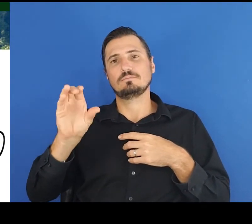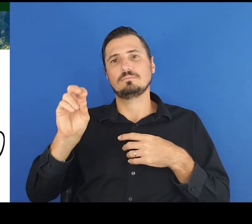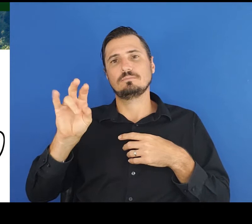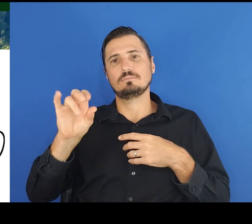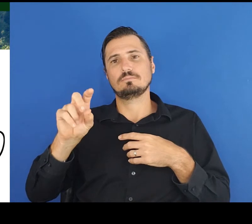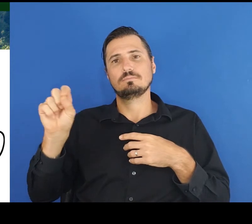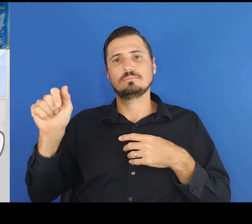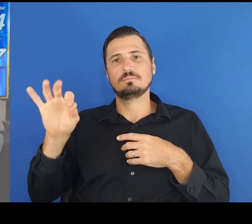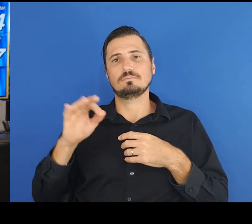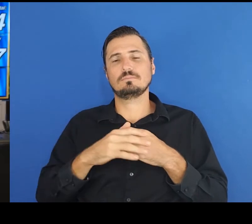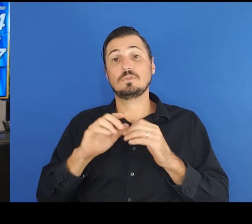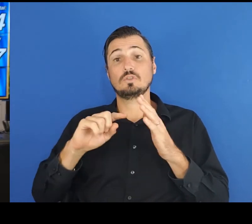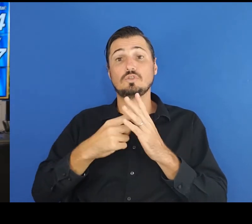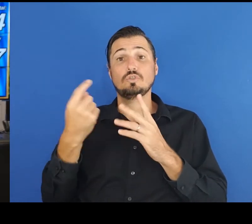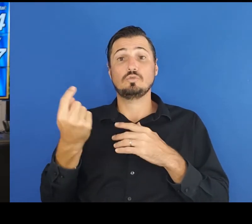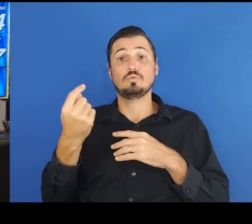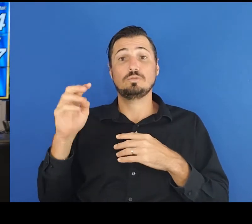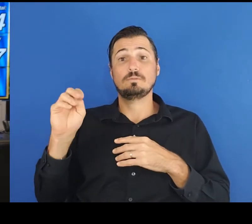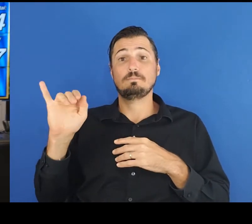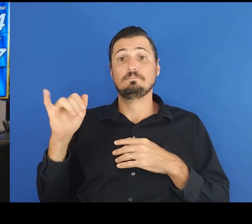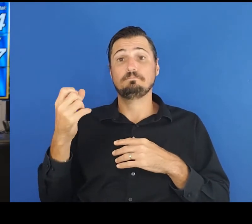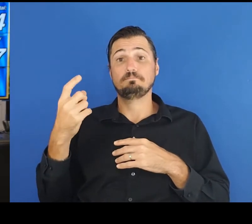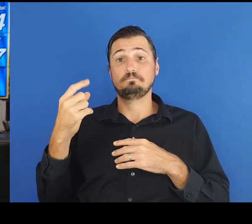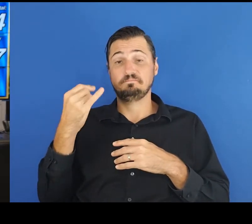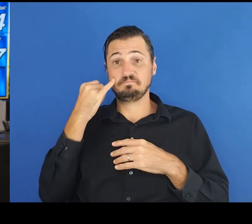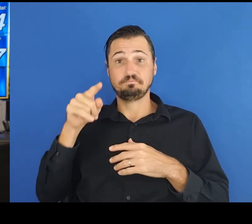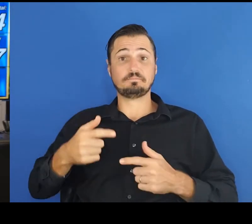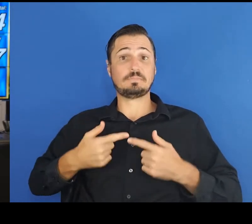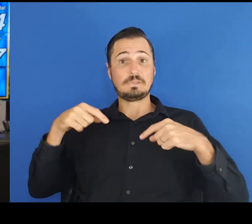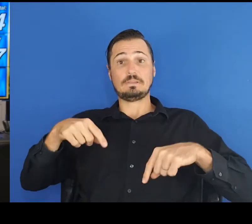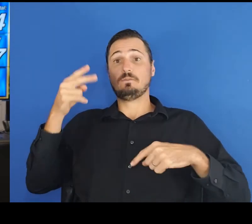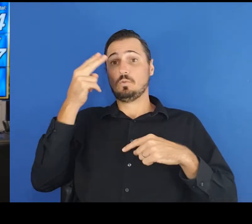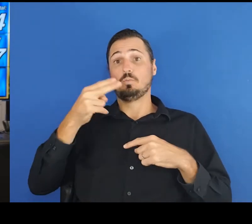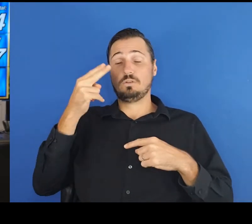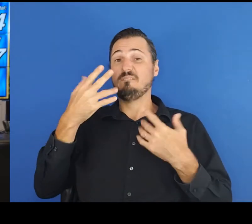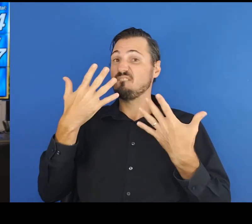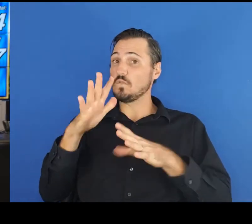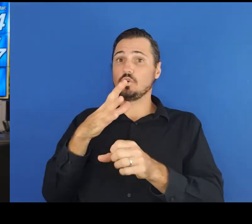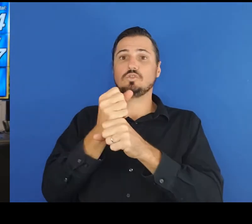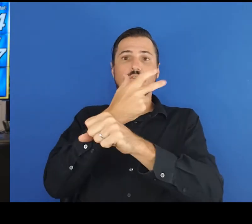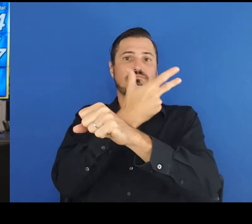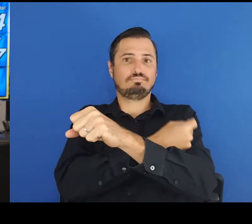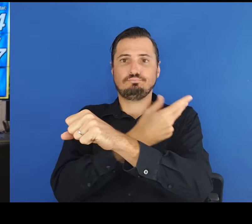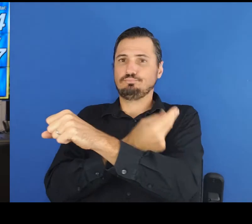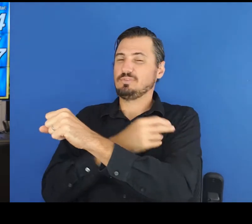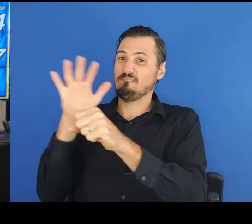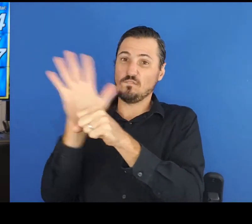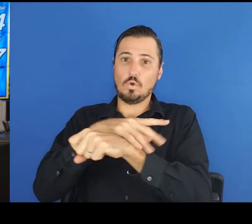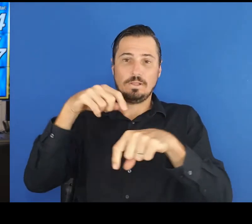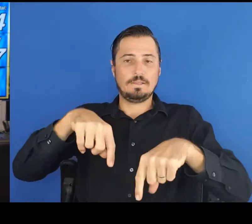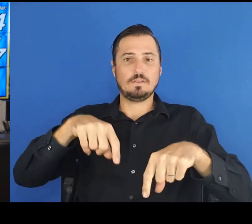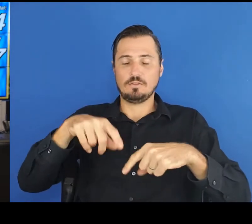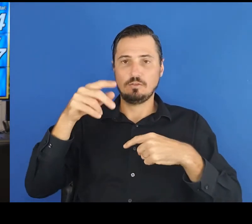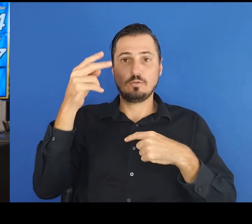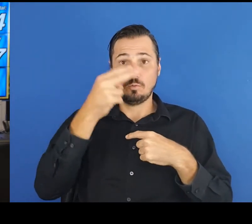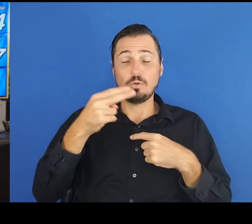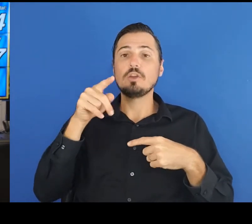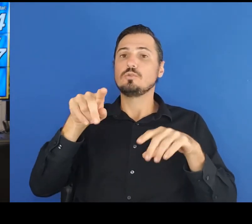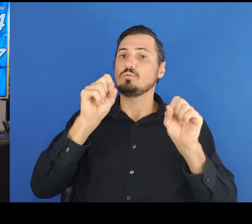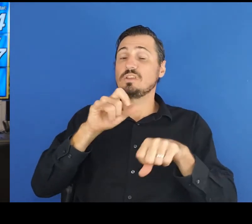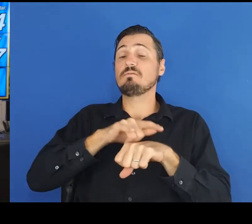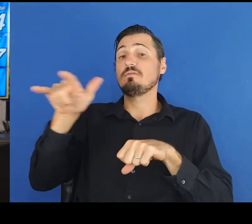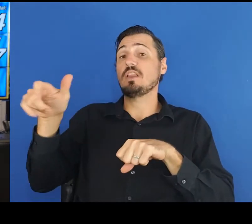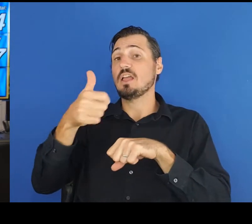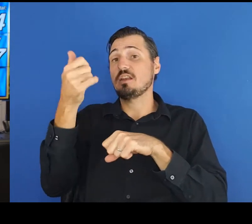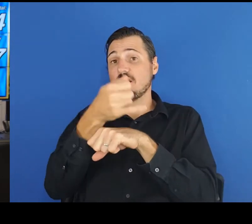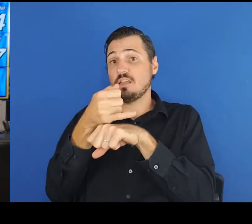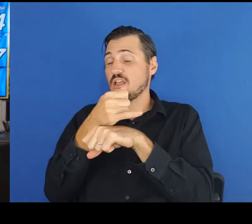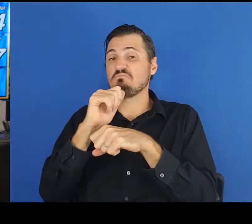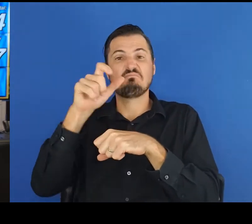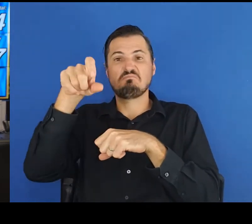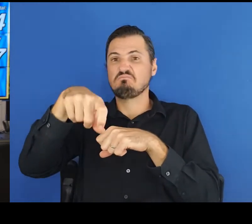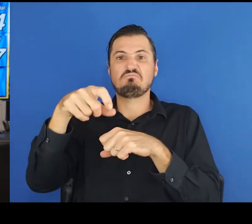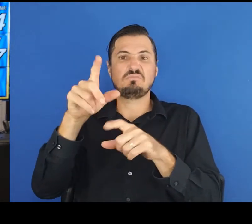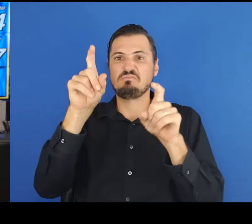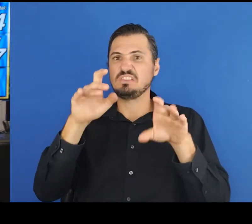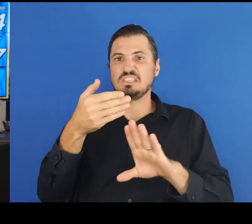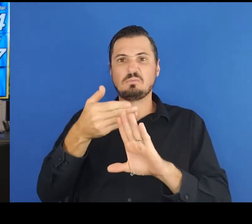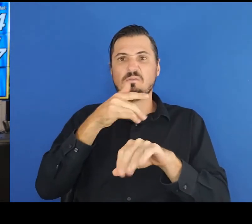Starting on Tuesday, May 11, Hawaii residents who have been fully vaccinated in Hawaii, will be able to travel interisland and be exempt from the travel quarantine without needing a pre-travel